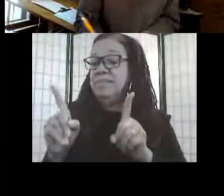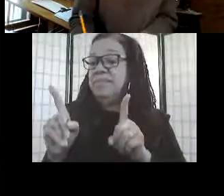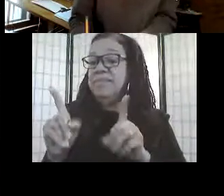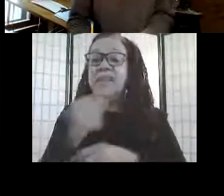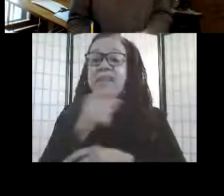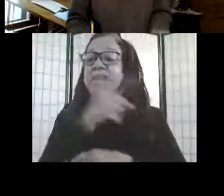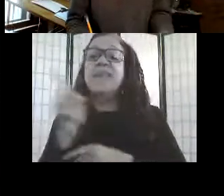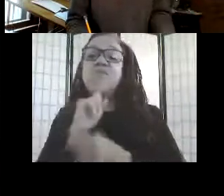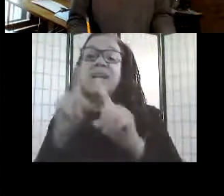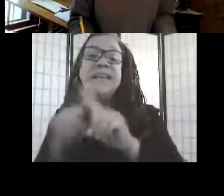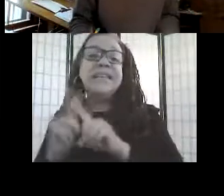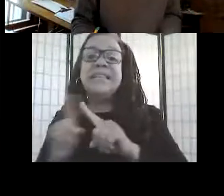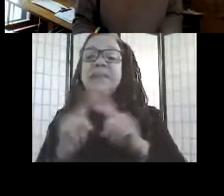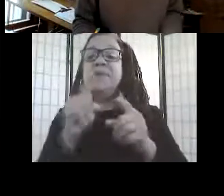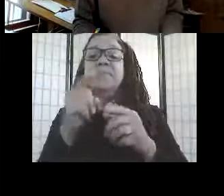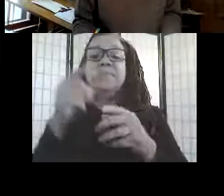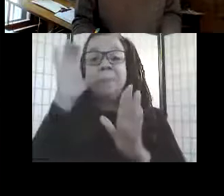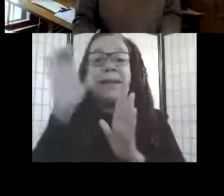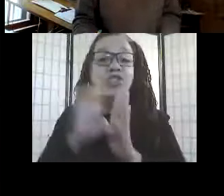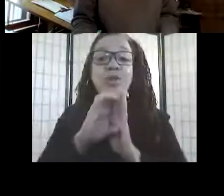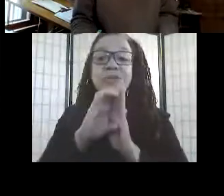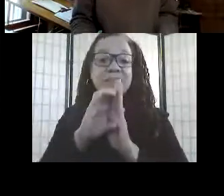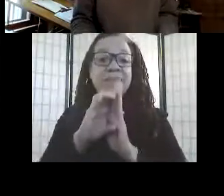pictures and different panels. So um, so I'm comfortable with them changing